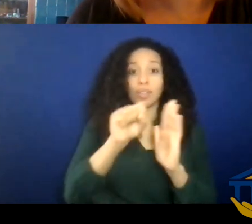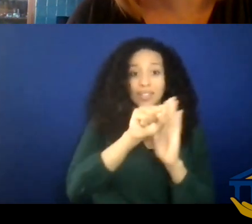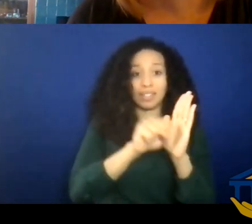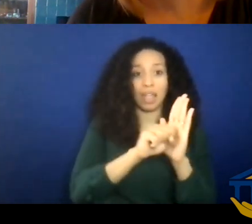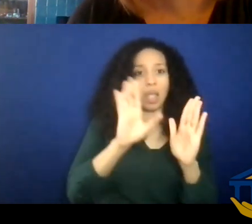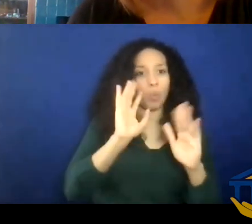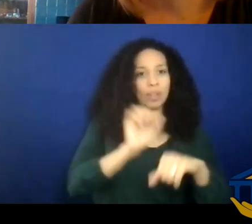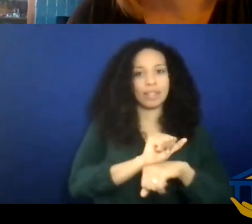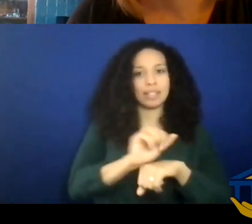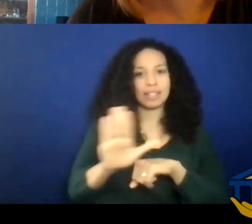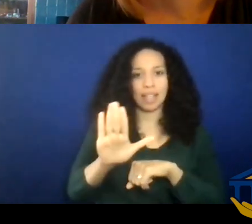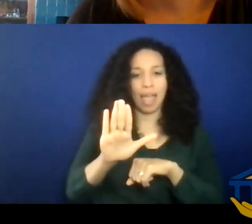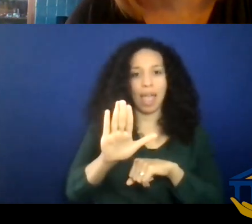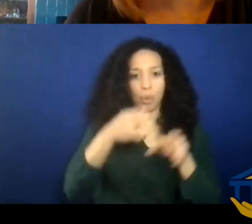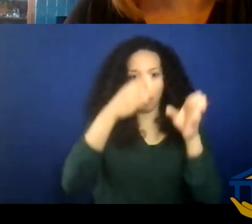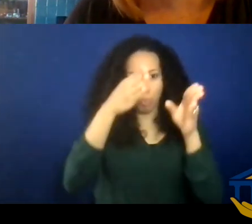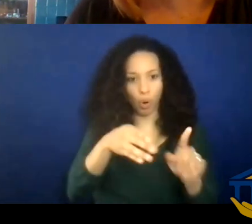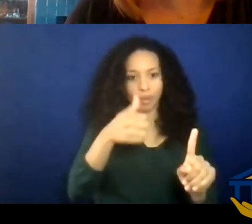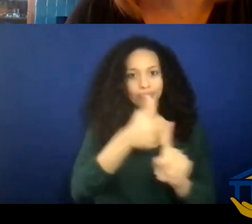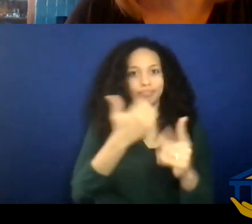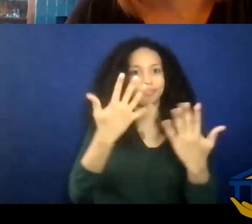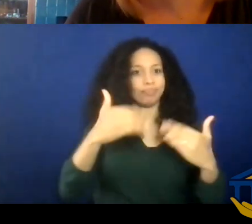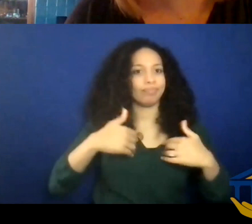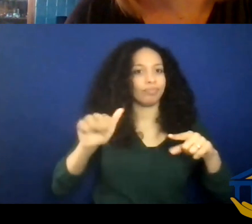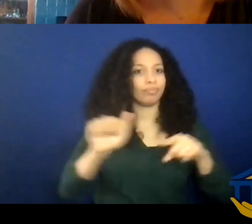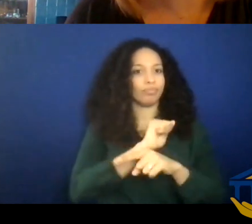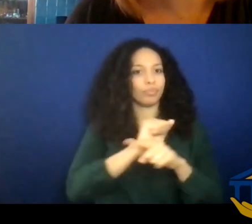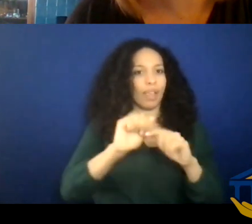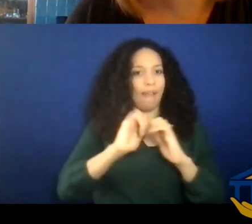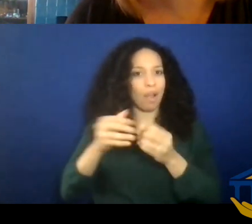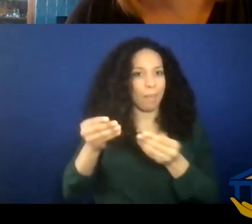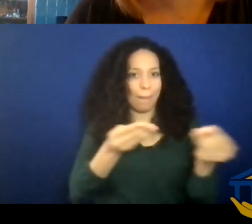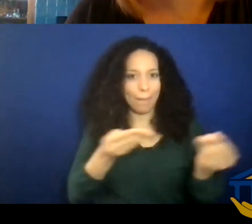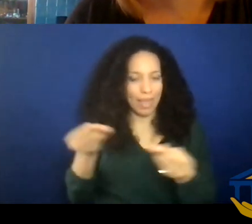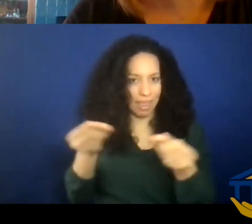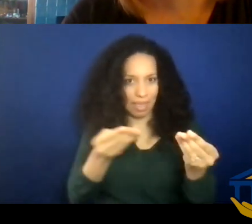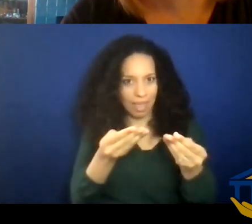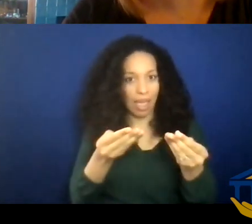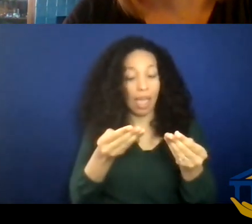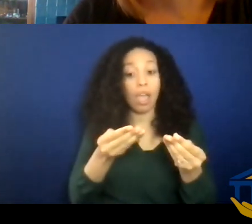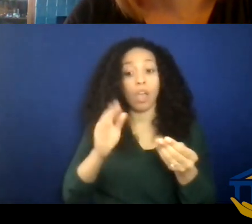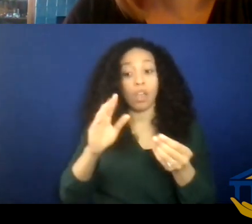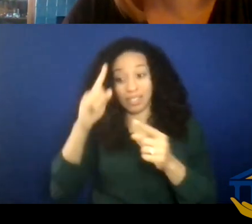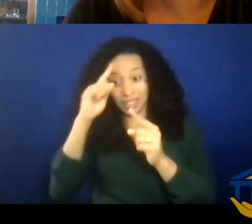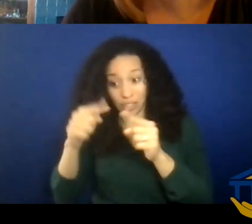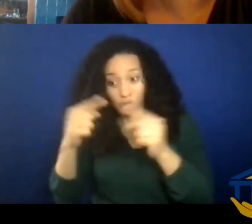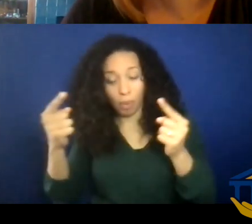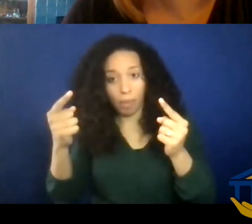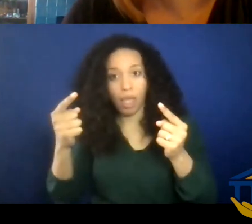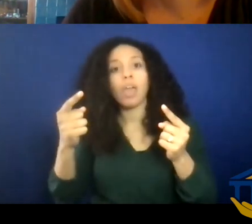to help you resolve your disagreement with your school district. Sometimes it works.